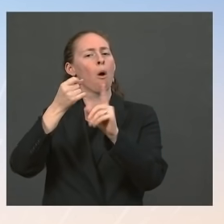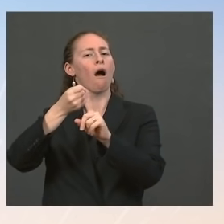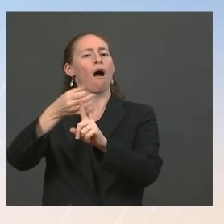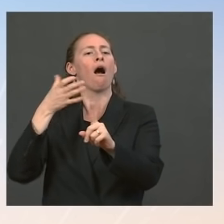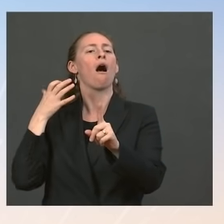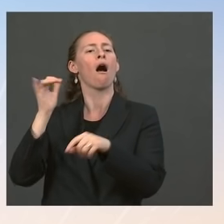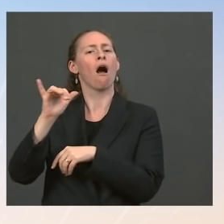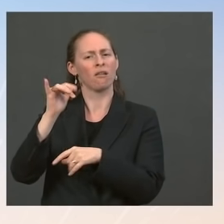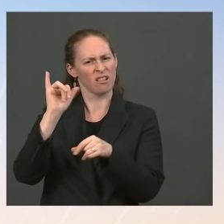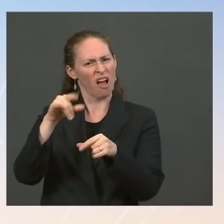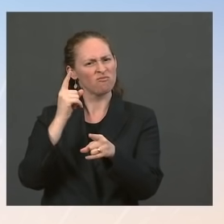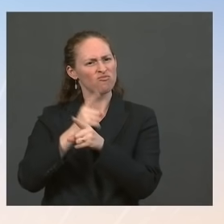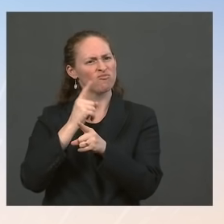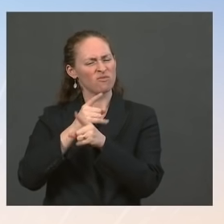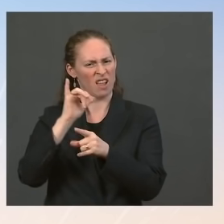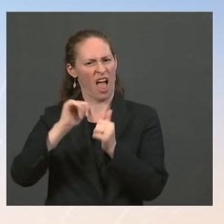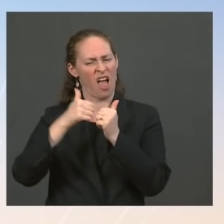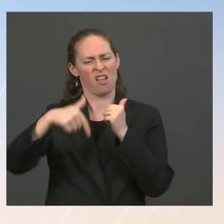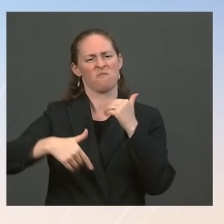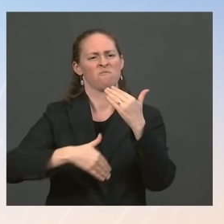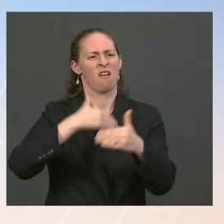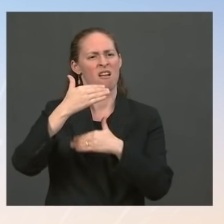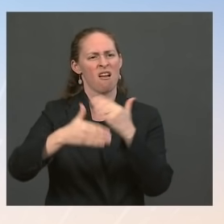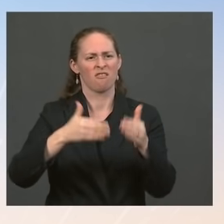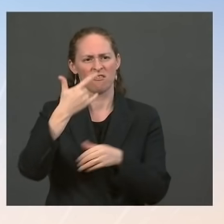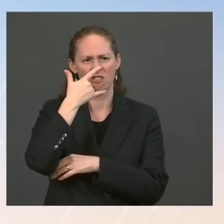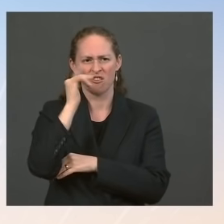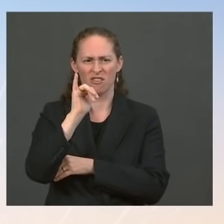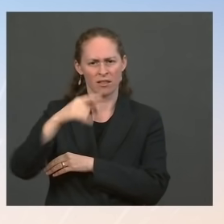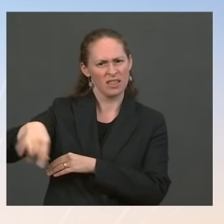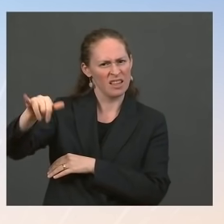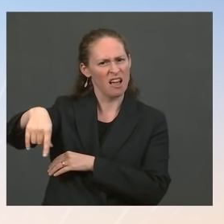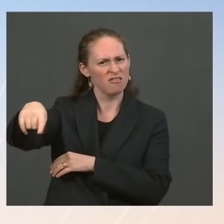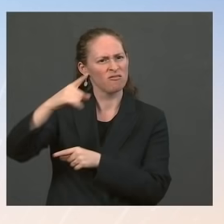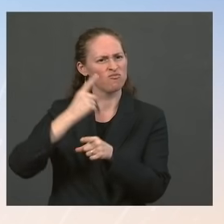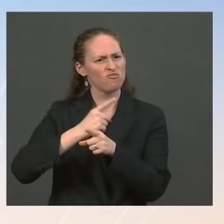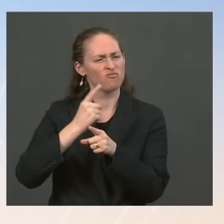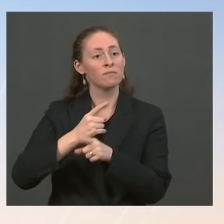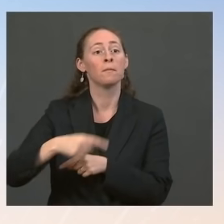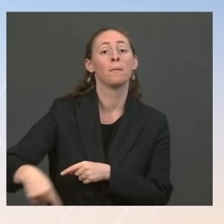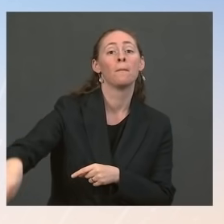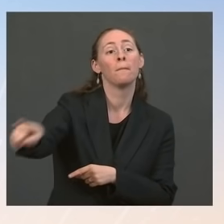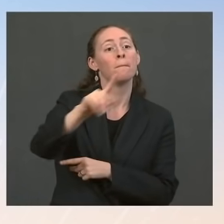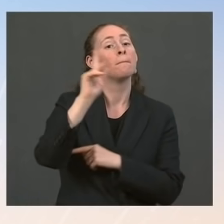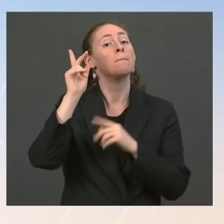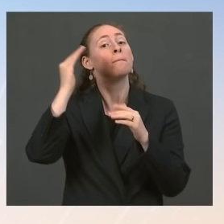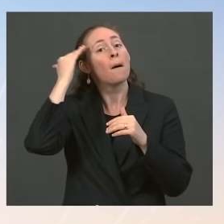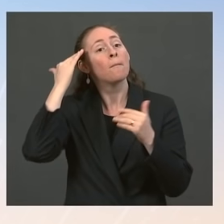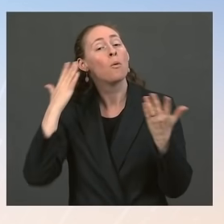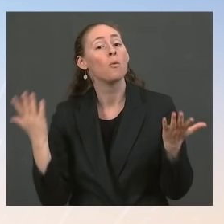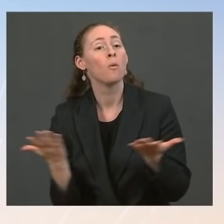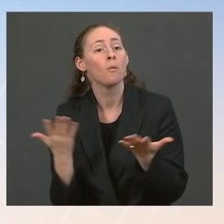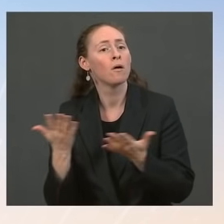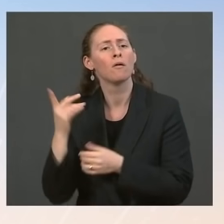That's how that process works, and as they should. I think what the American people should know is the President is always going to welcome a range of advice.